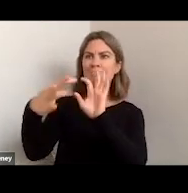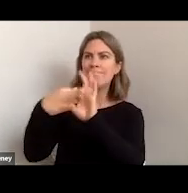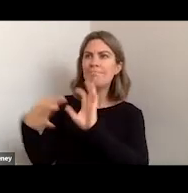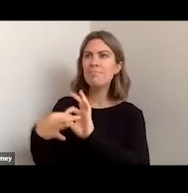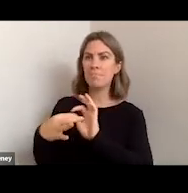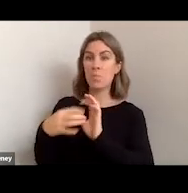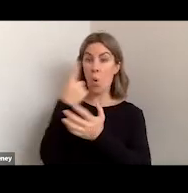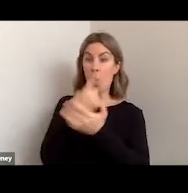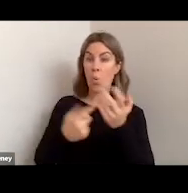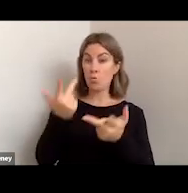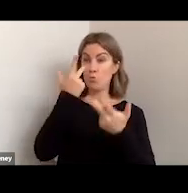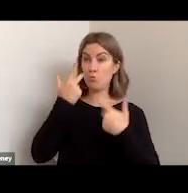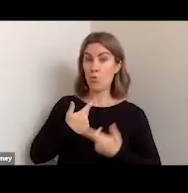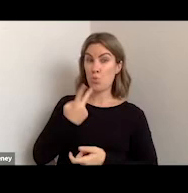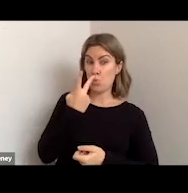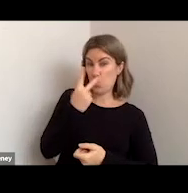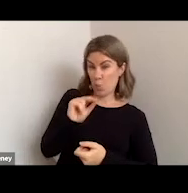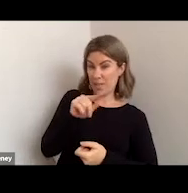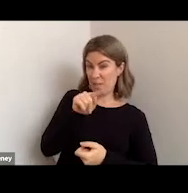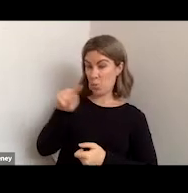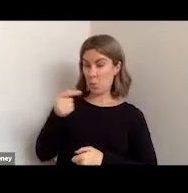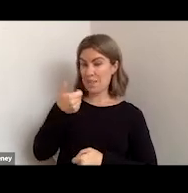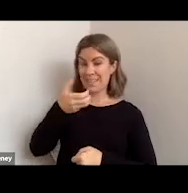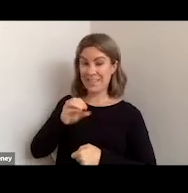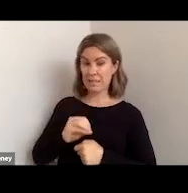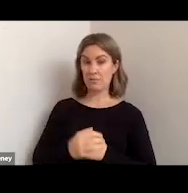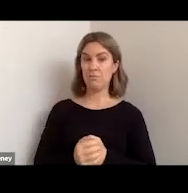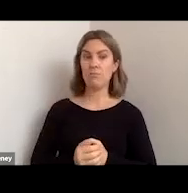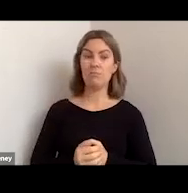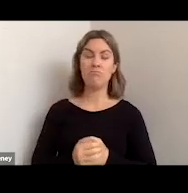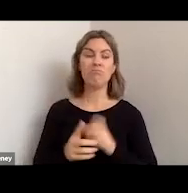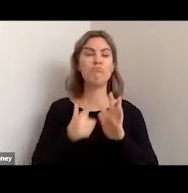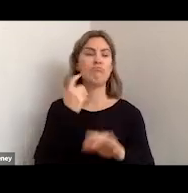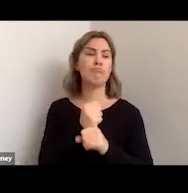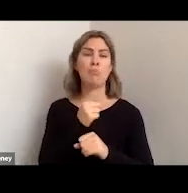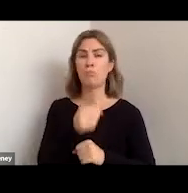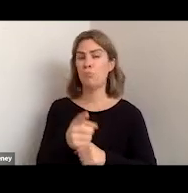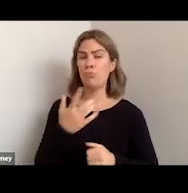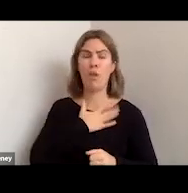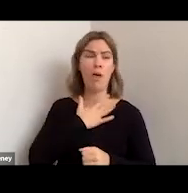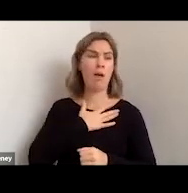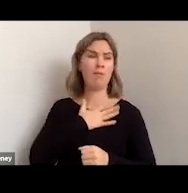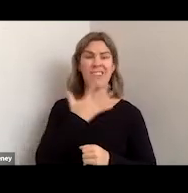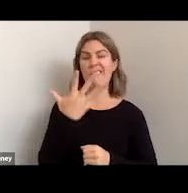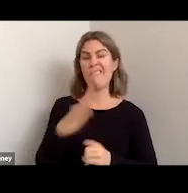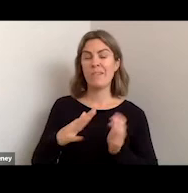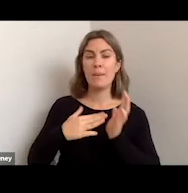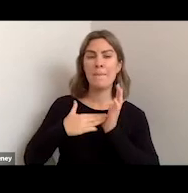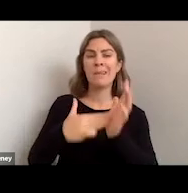you know, 50 million Facebook pages that you've liked, there's a whole bunch of groups - I live in the Blue Mountains - the Local Blue Mountains